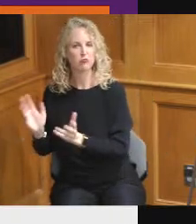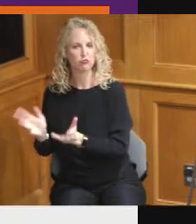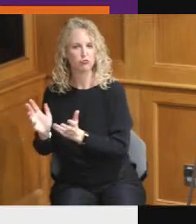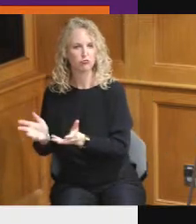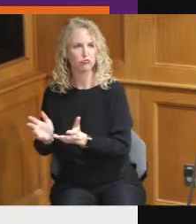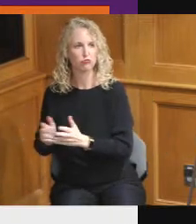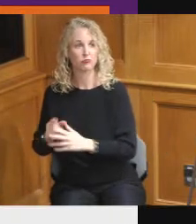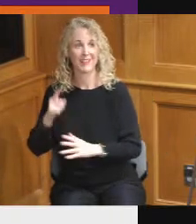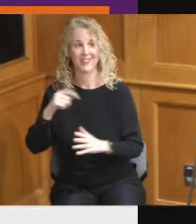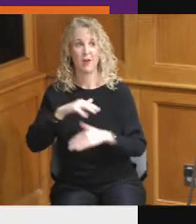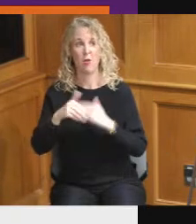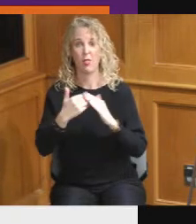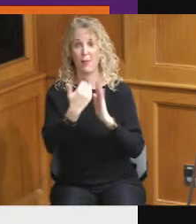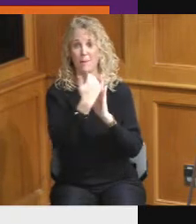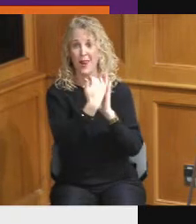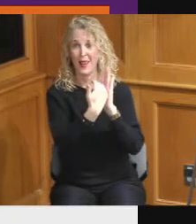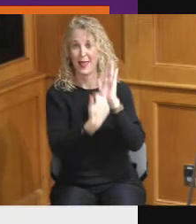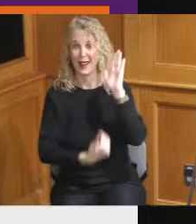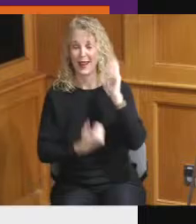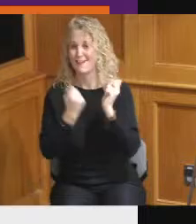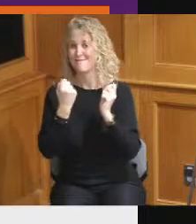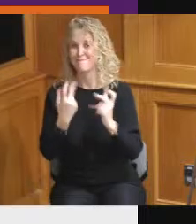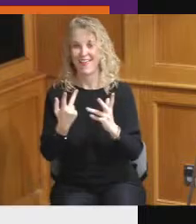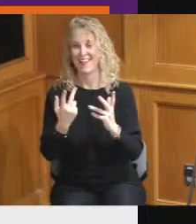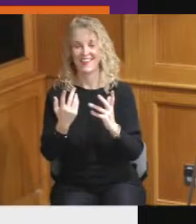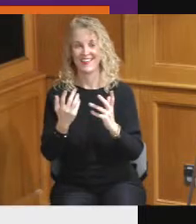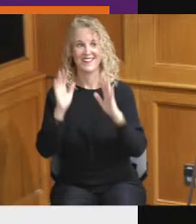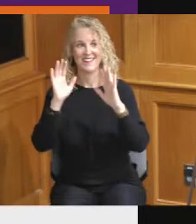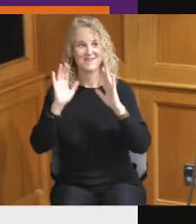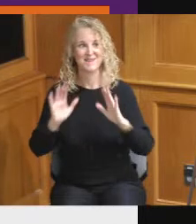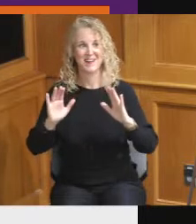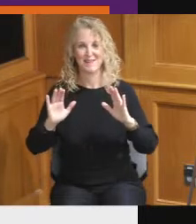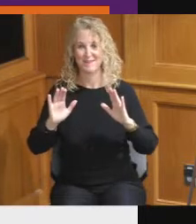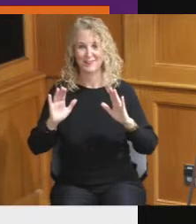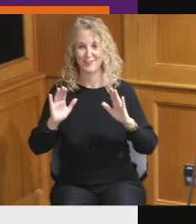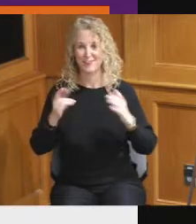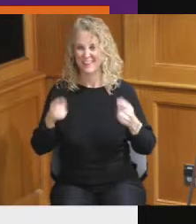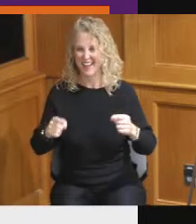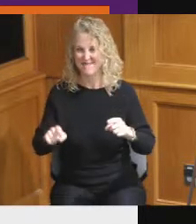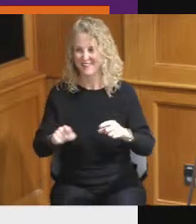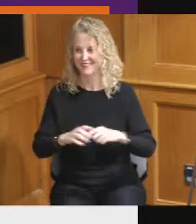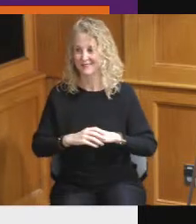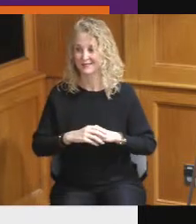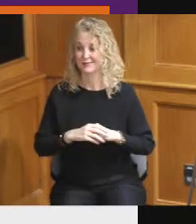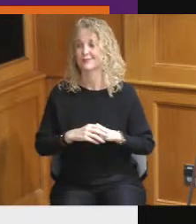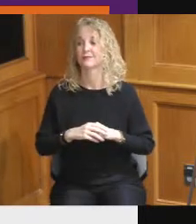sort of list all the different ways there that we have programmatically that we sort of do this